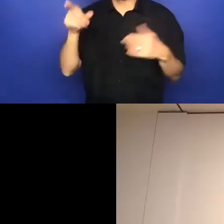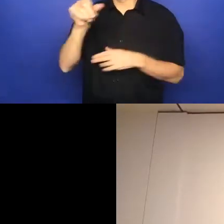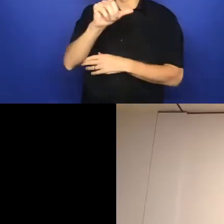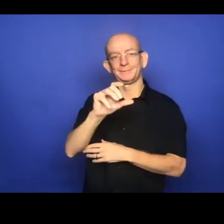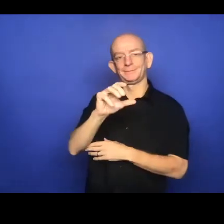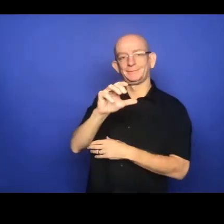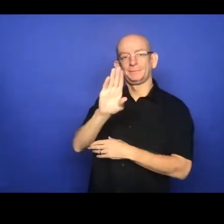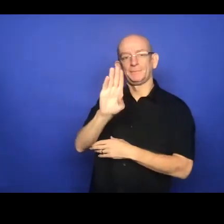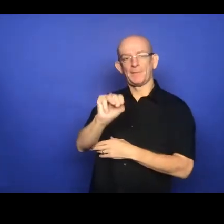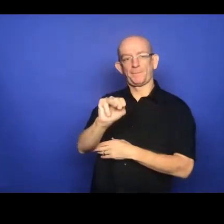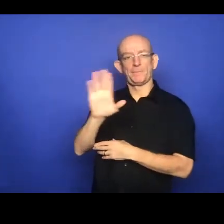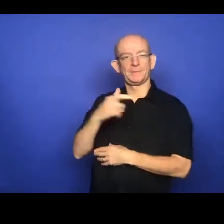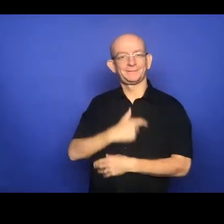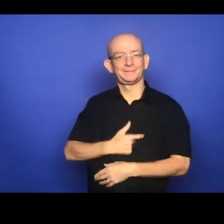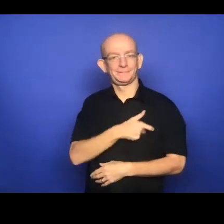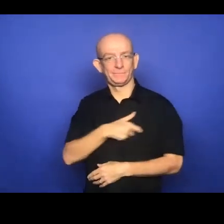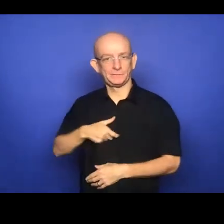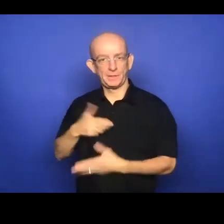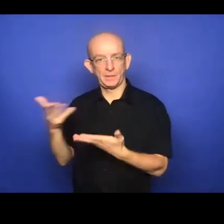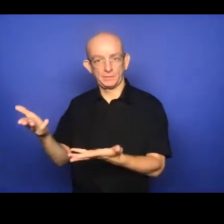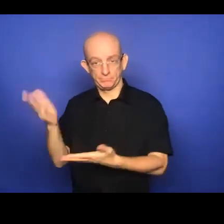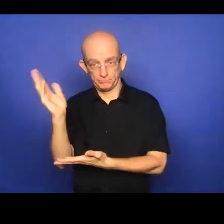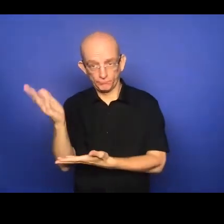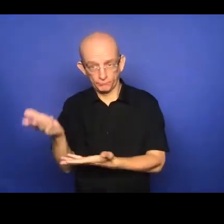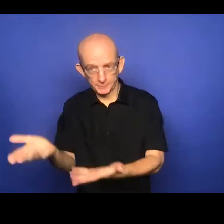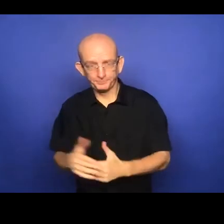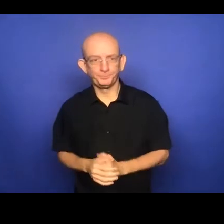BM Switzerland. You have the floor. >> MIRJAM GASSER: Thank you very